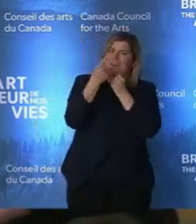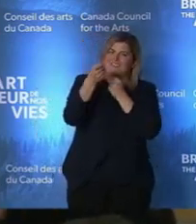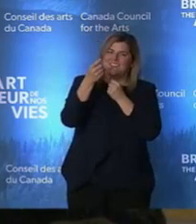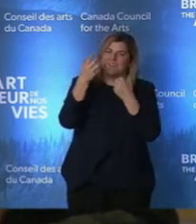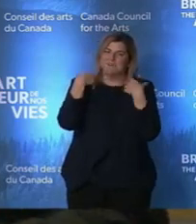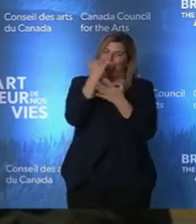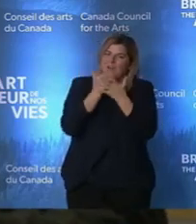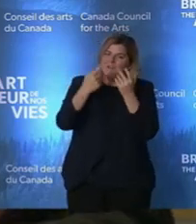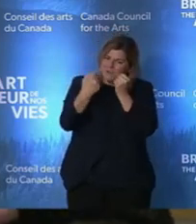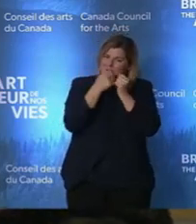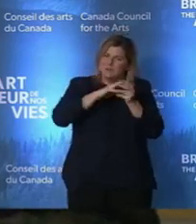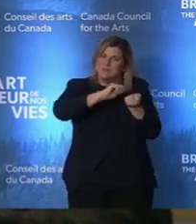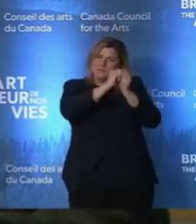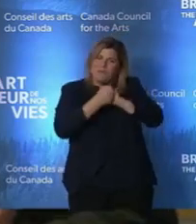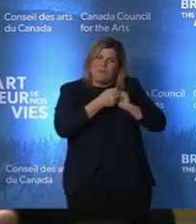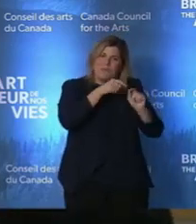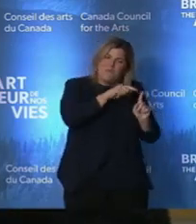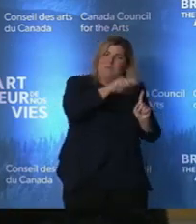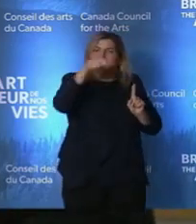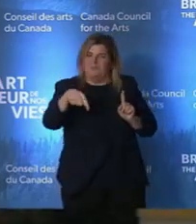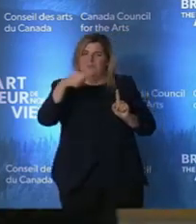But, the Canada Council does not fund that. I want to know why.